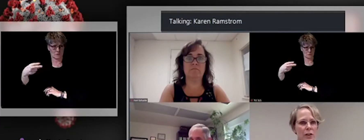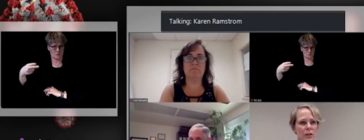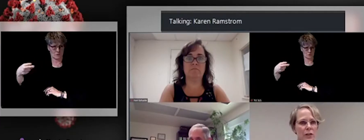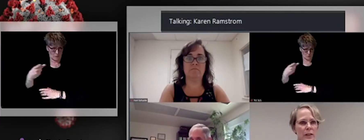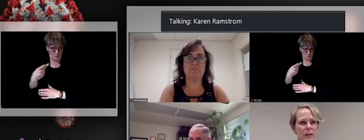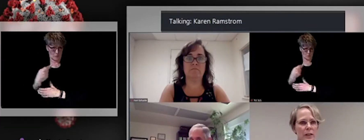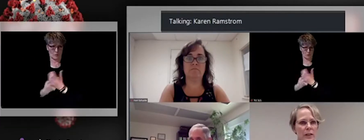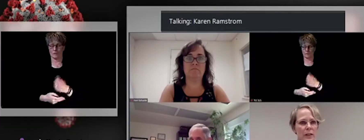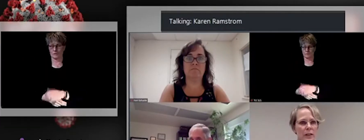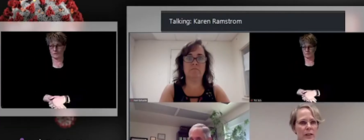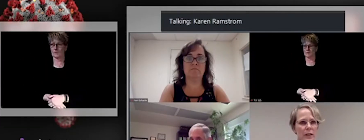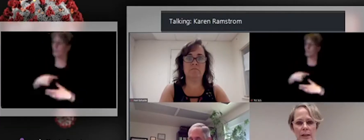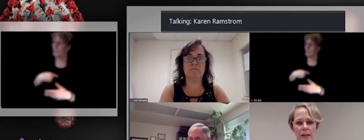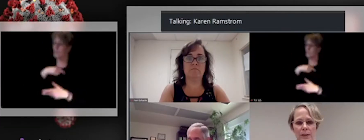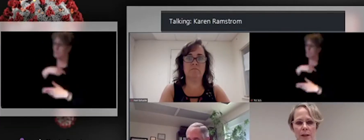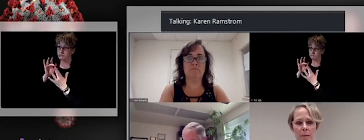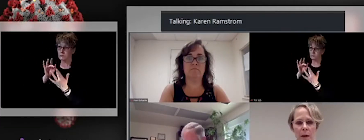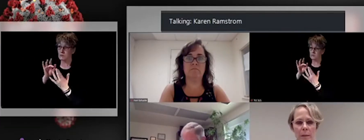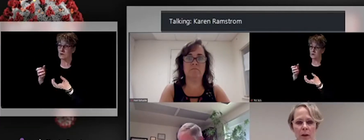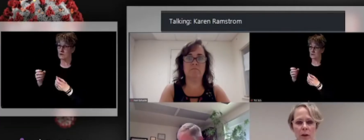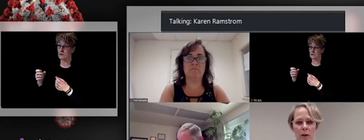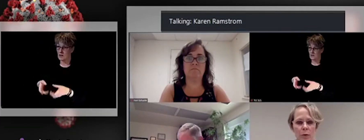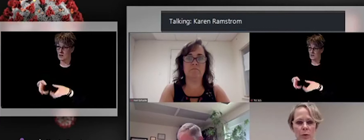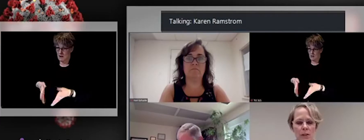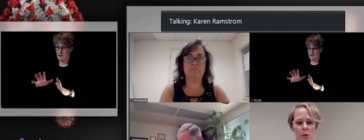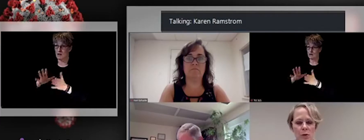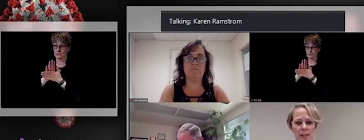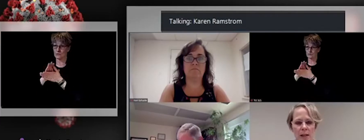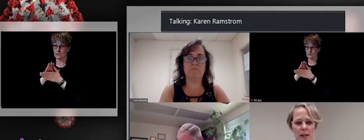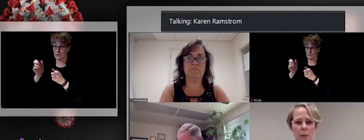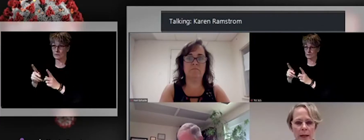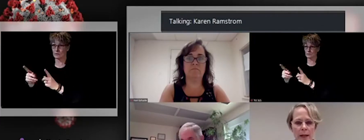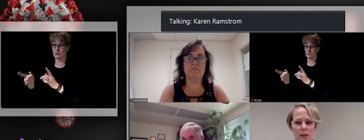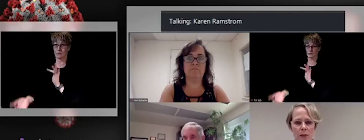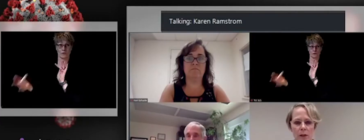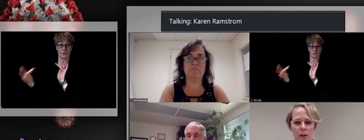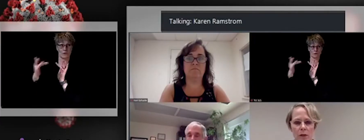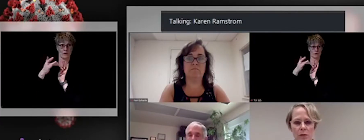to share that information and I believe all three schools have done that and so the third